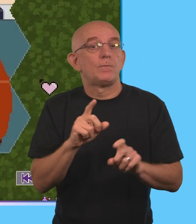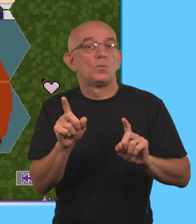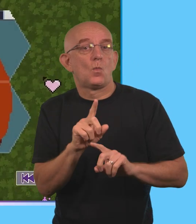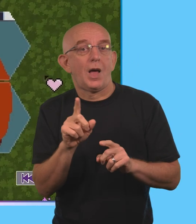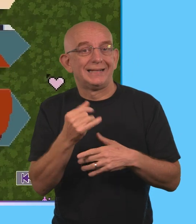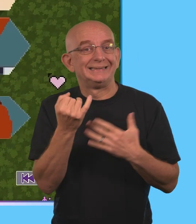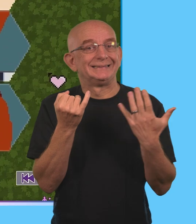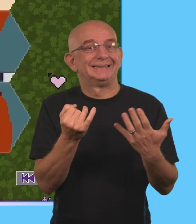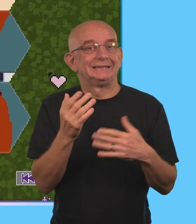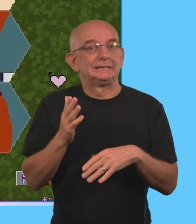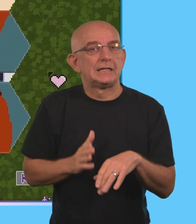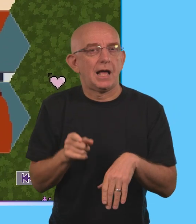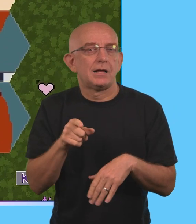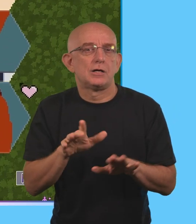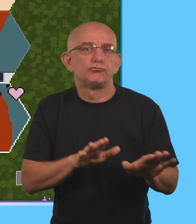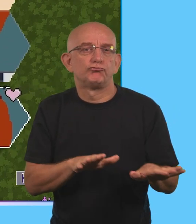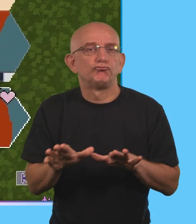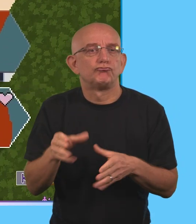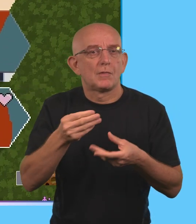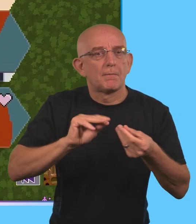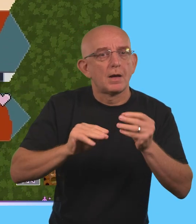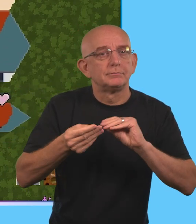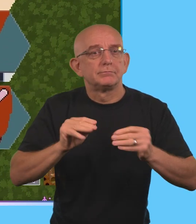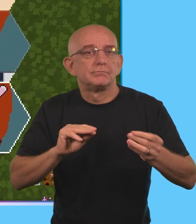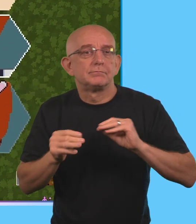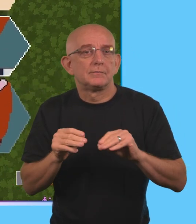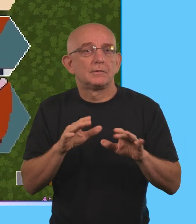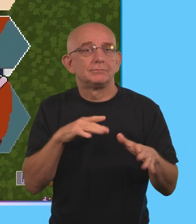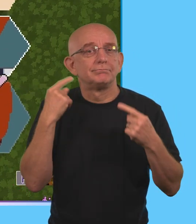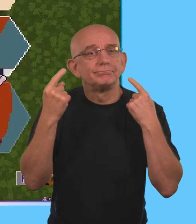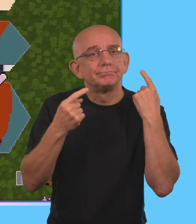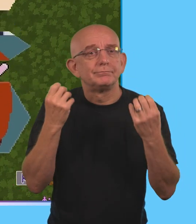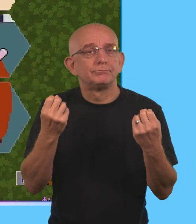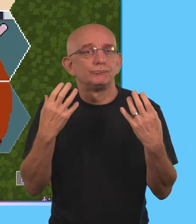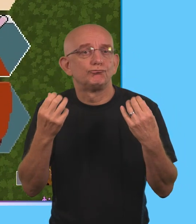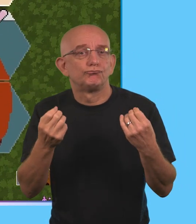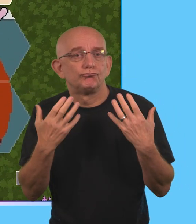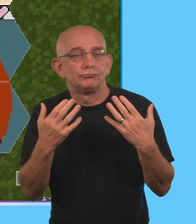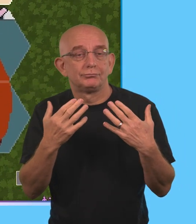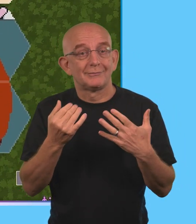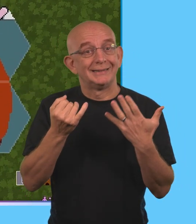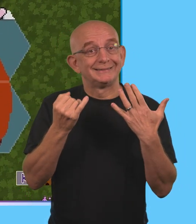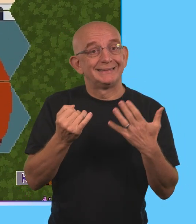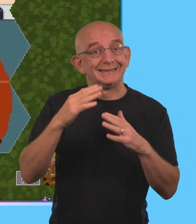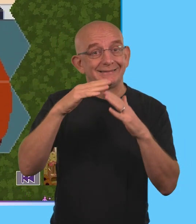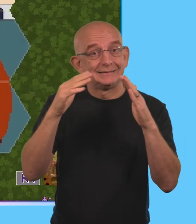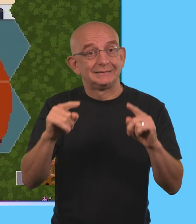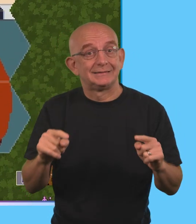It's a chill puzzle game with relaxing lo-fi beats and cute animals. Six-sided stories is like a jigsaw puzzle,